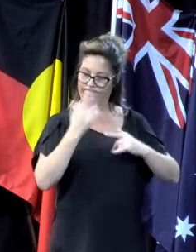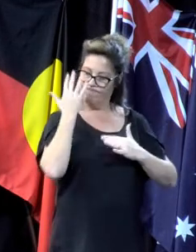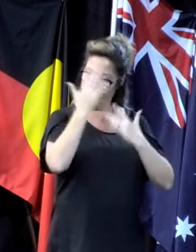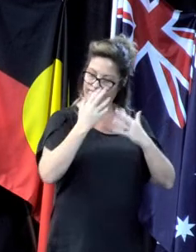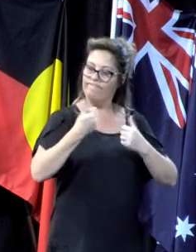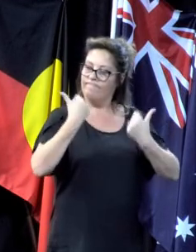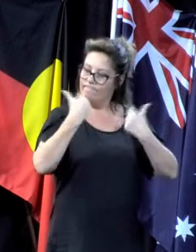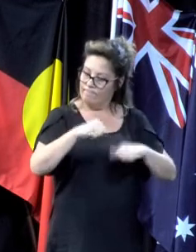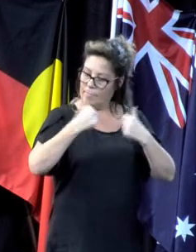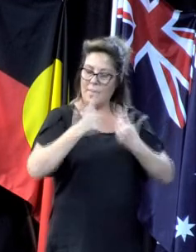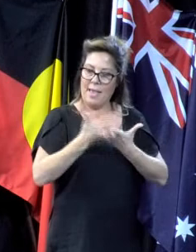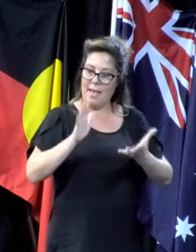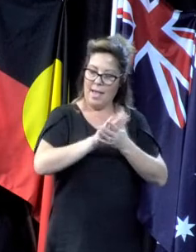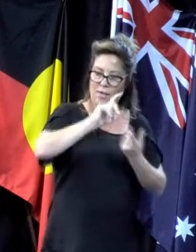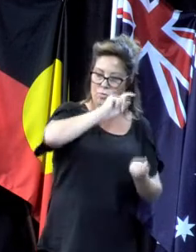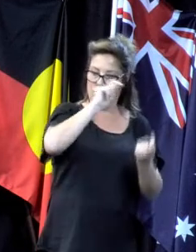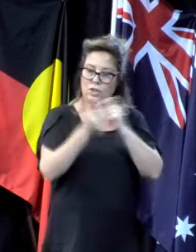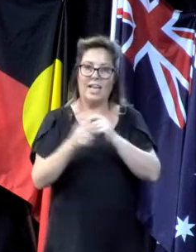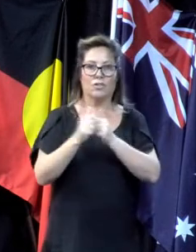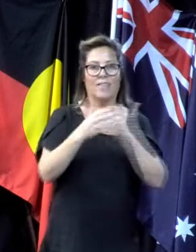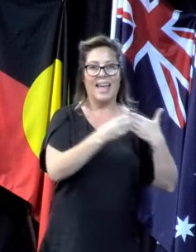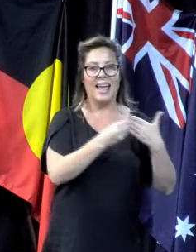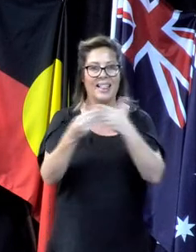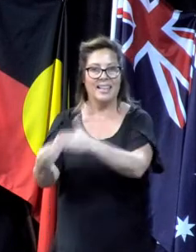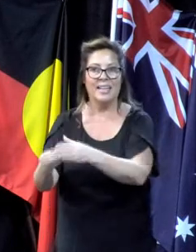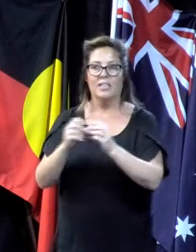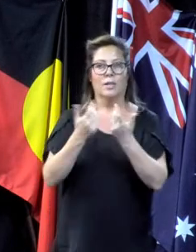synergise these with inclusive practices is established and maintained.